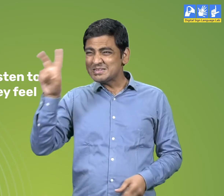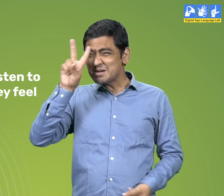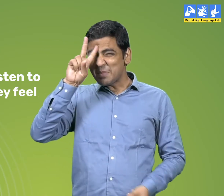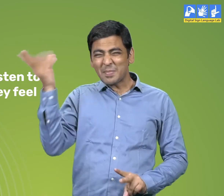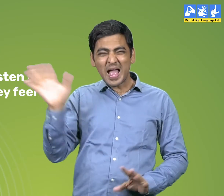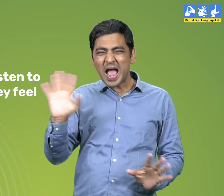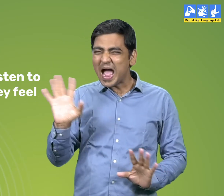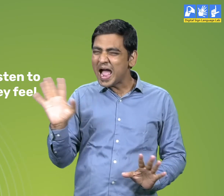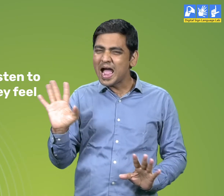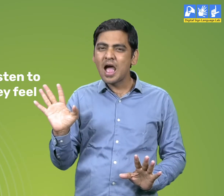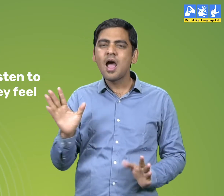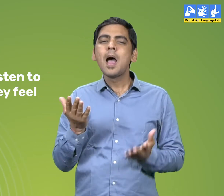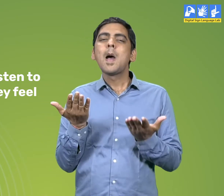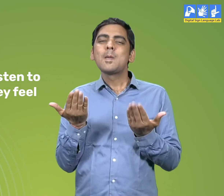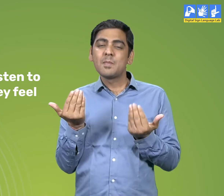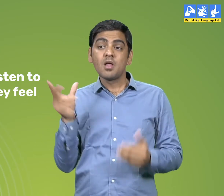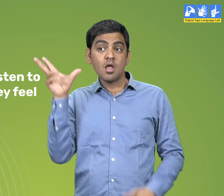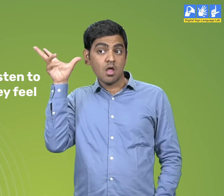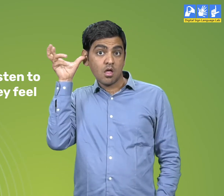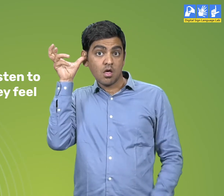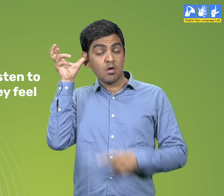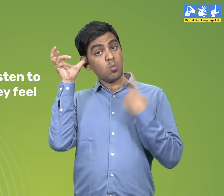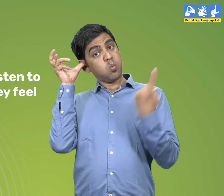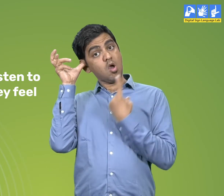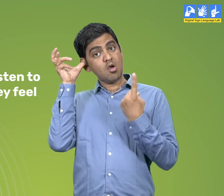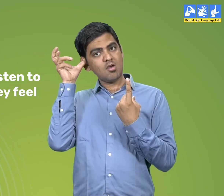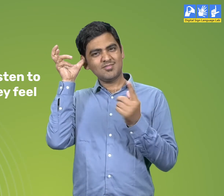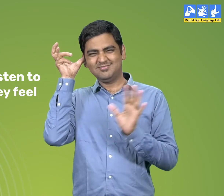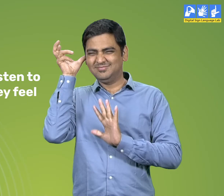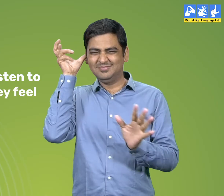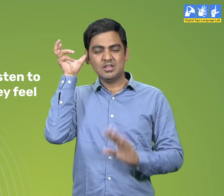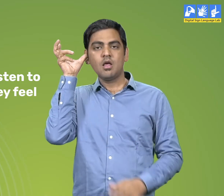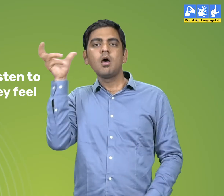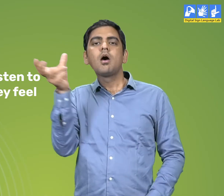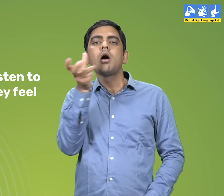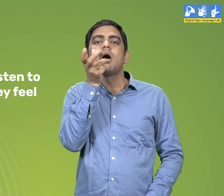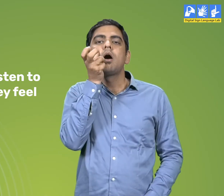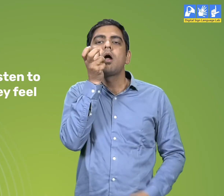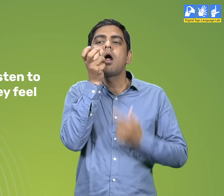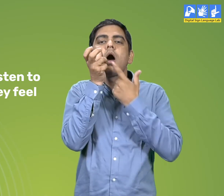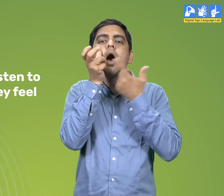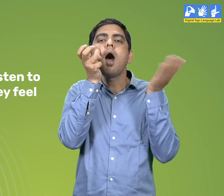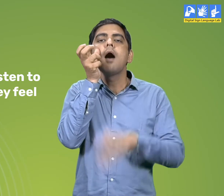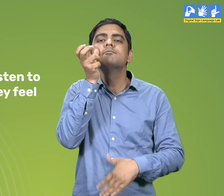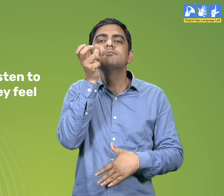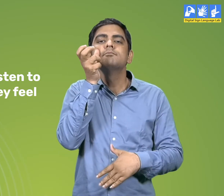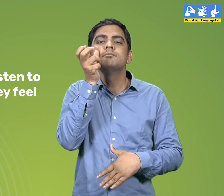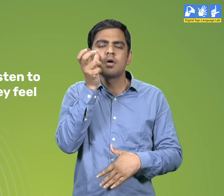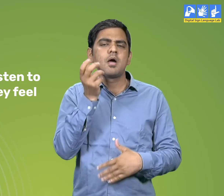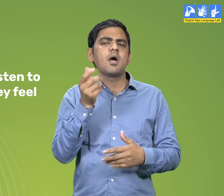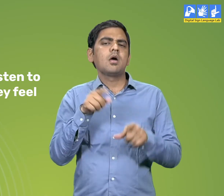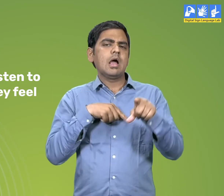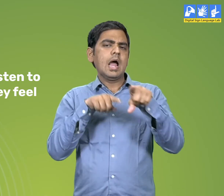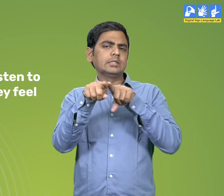Deaf people can not hear from their ears but they get all information from their eyes.